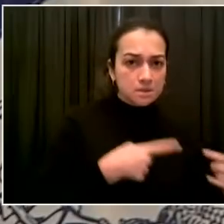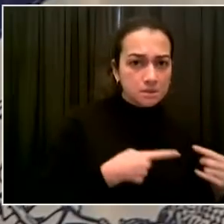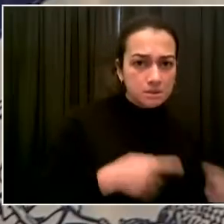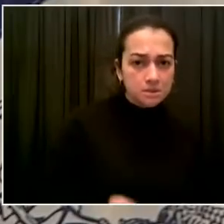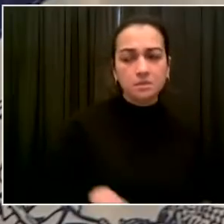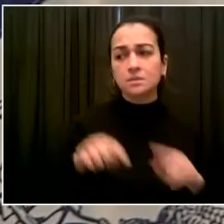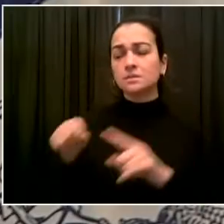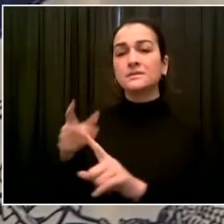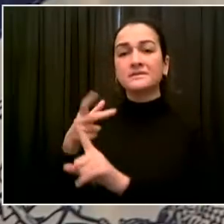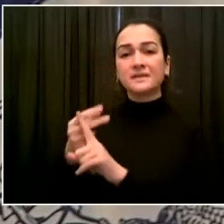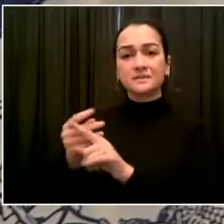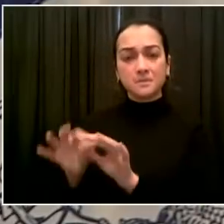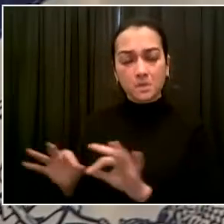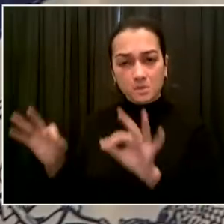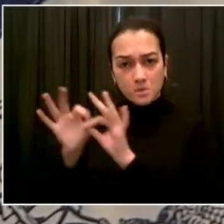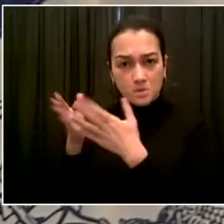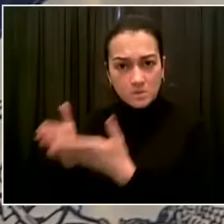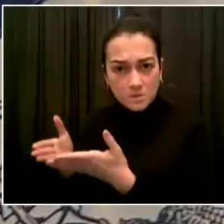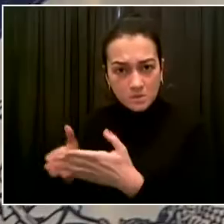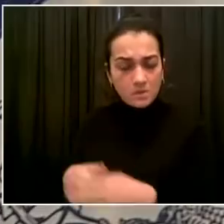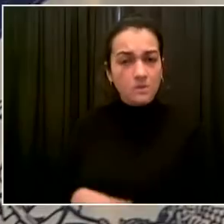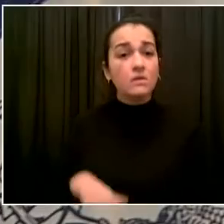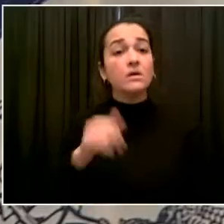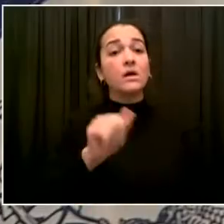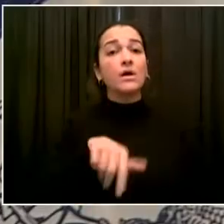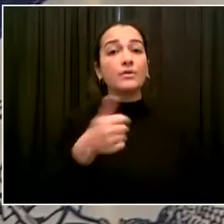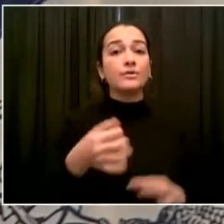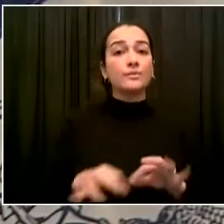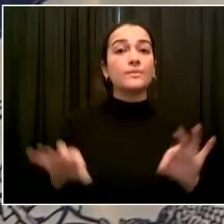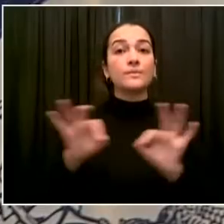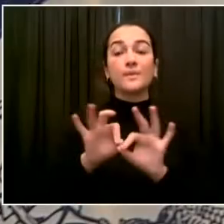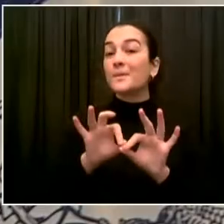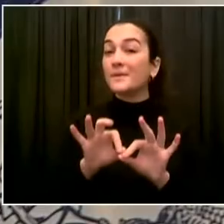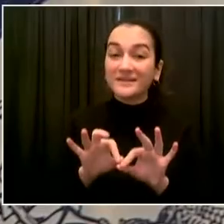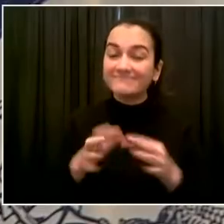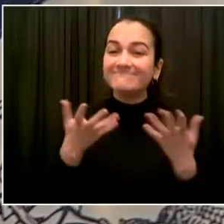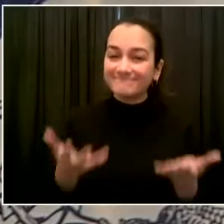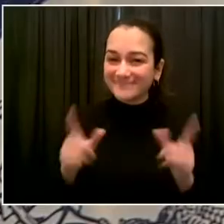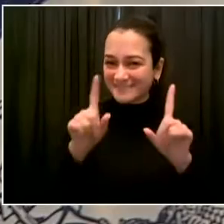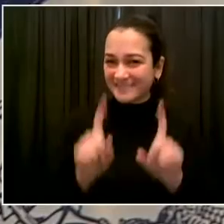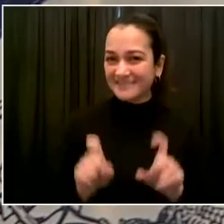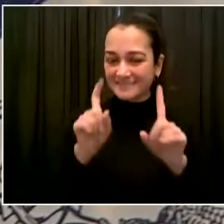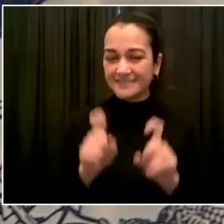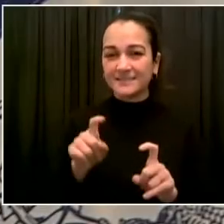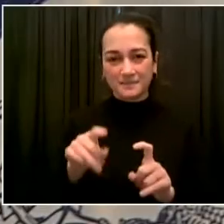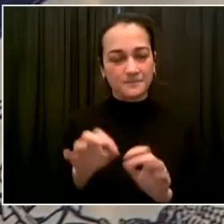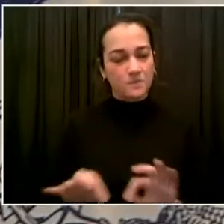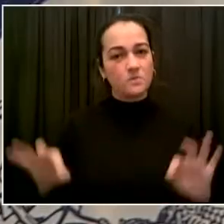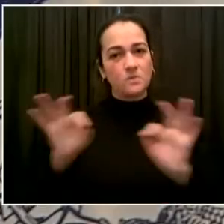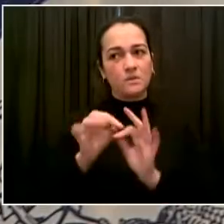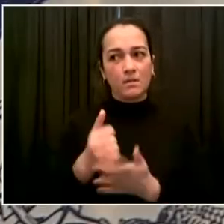KNOWING VACCINATIOIN S THE MOST IMPORTANT TOOL, LET'S TALK ABOUT ANOTHER CRUCIAL